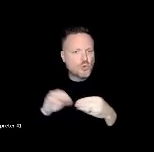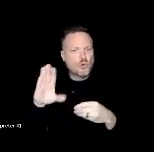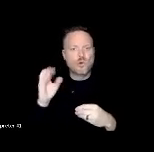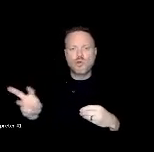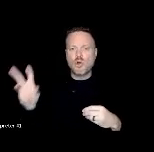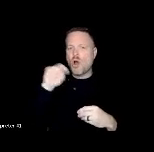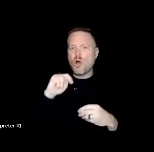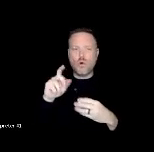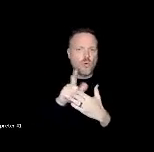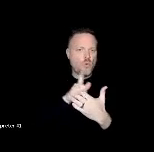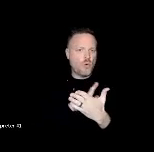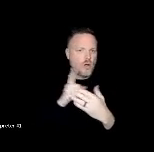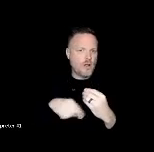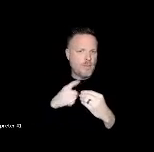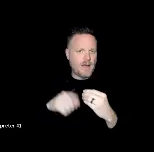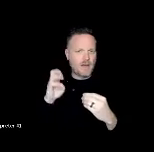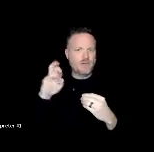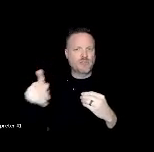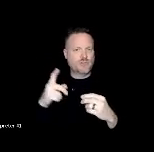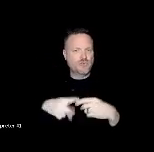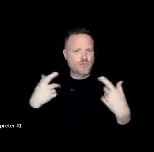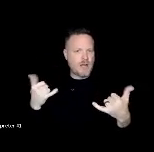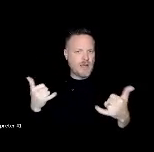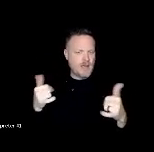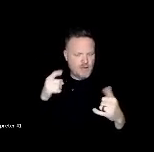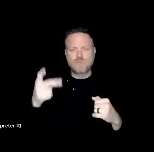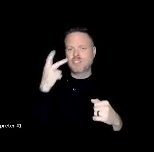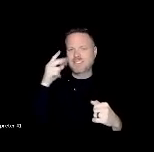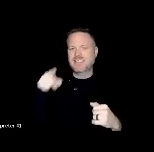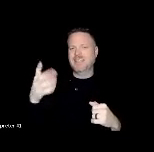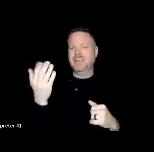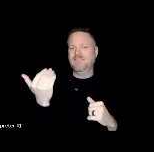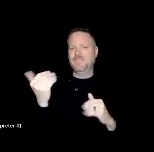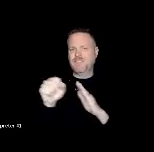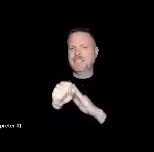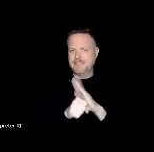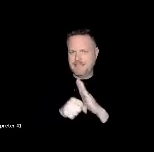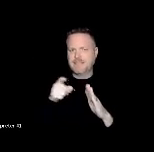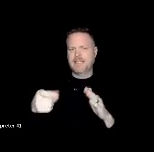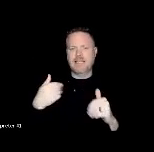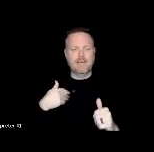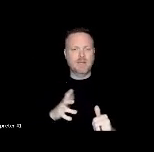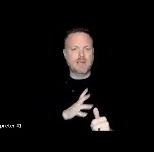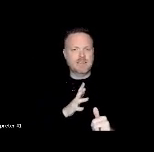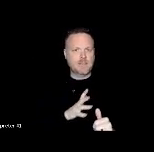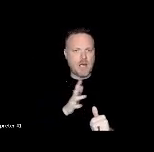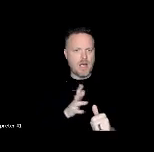law about return to play and you can see the 15 states that have been customized with their own